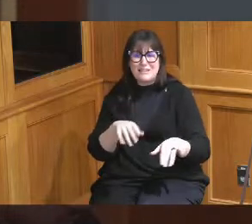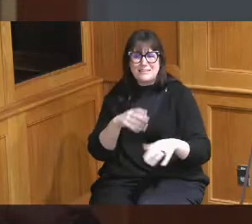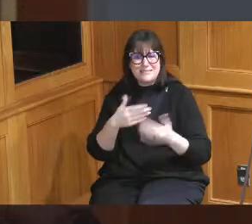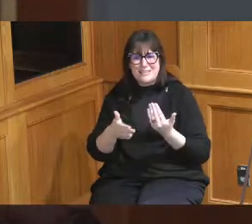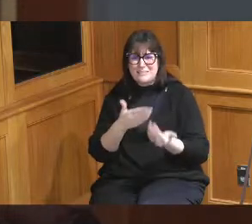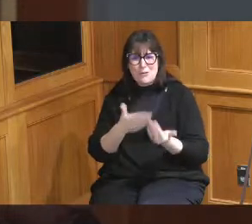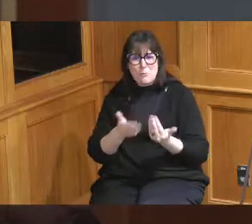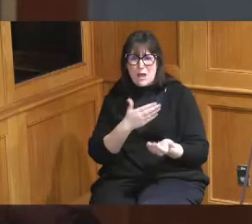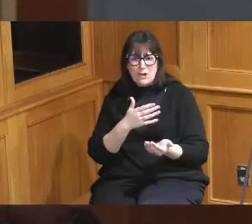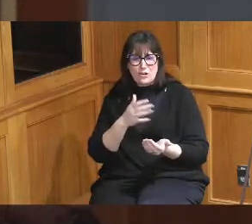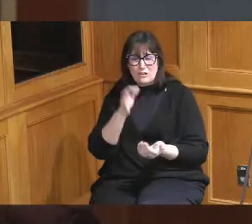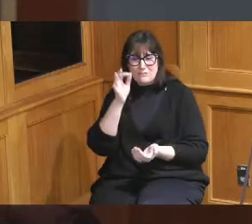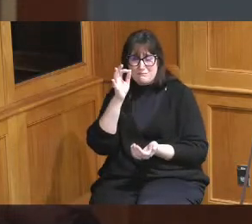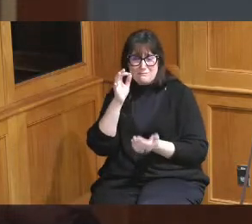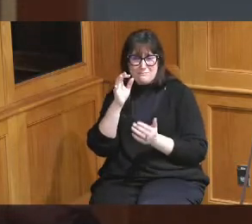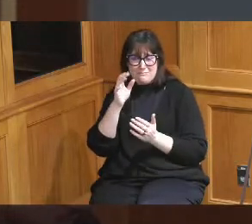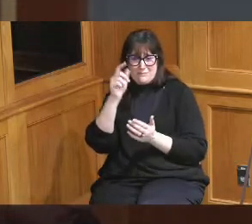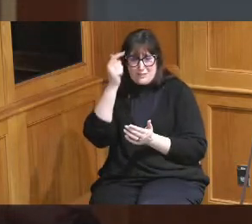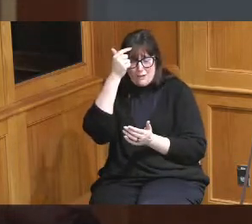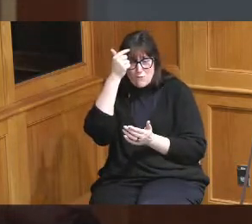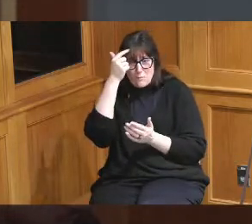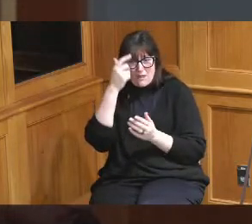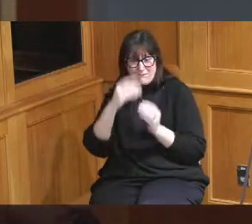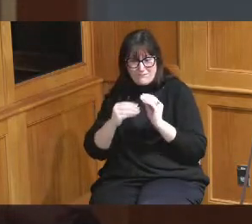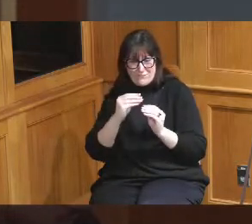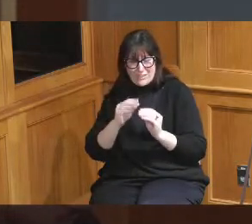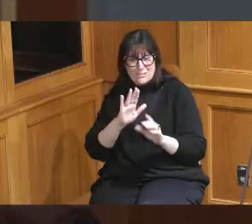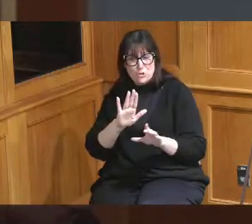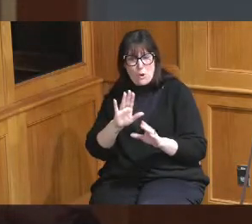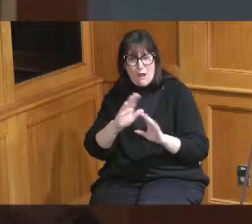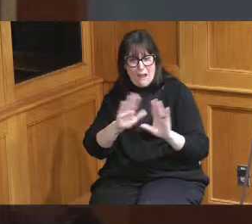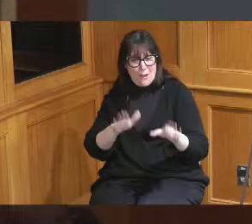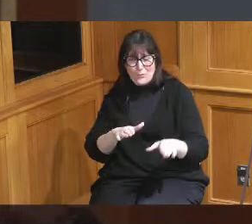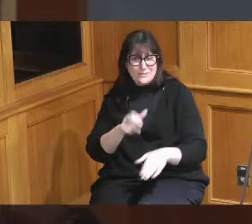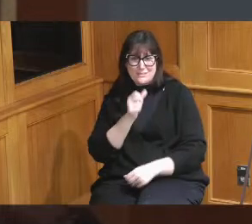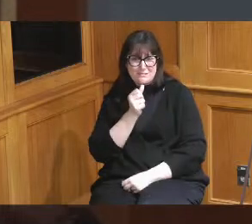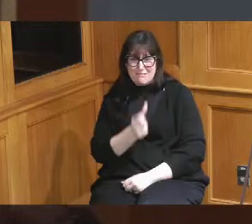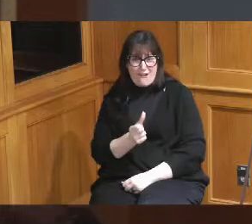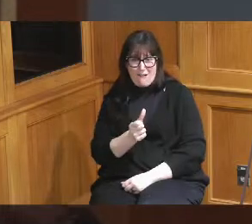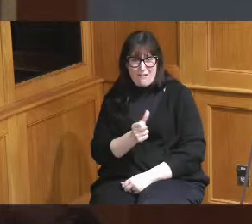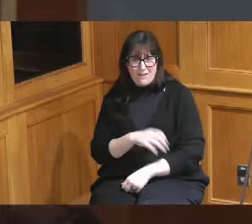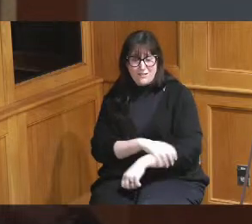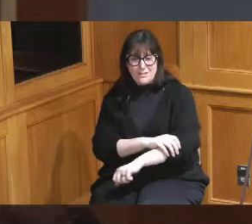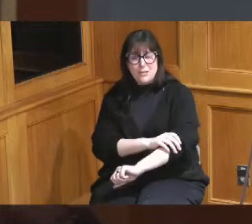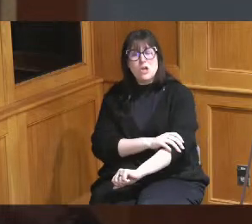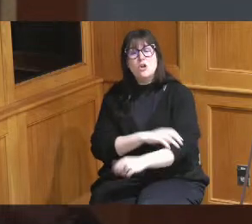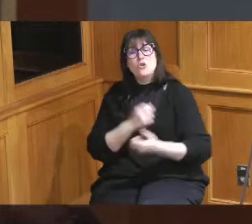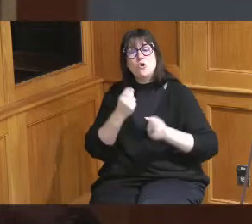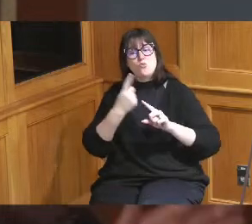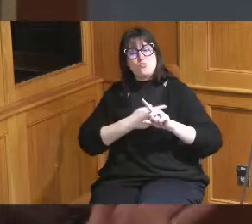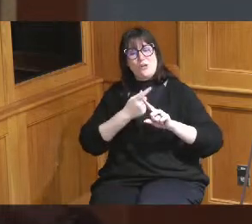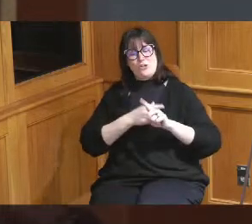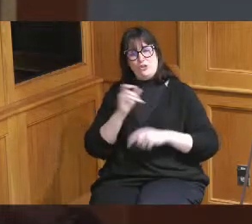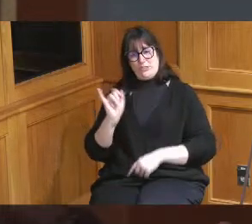government fix that rebuilds your house and so I do promote renters insurance so it was I haven't